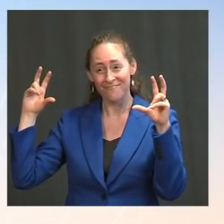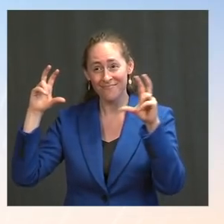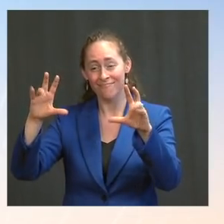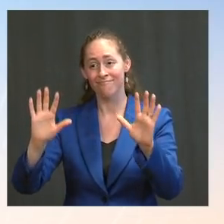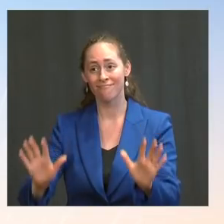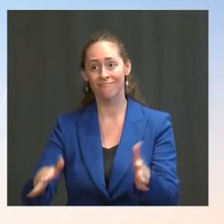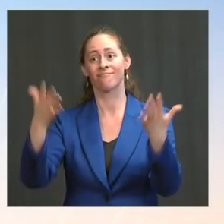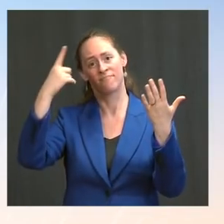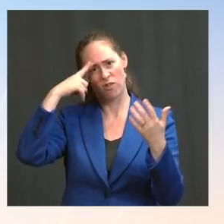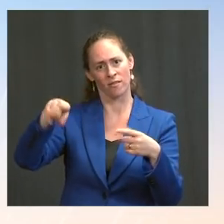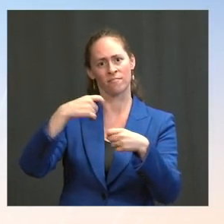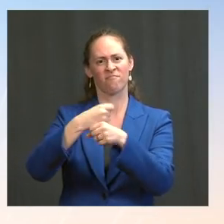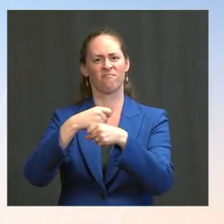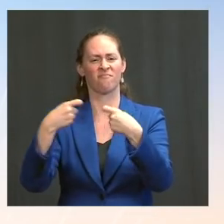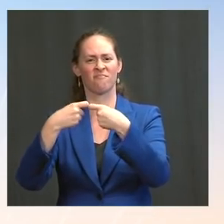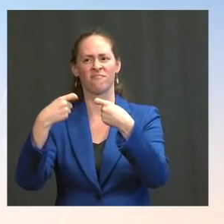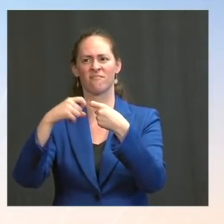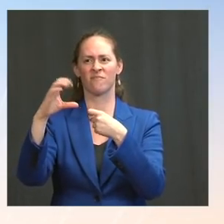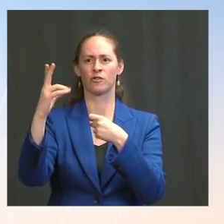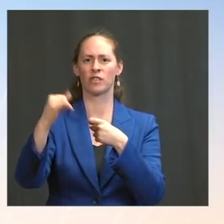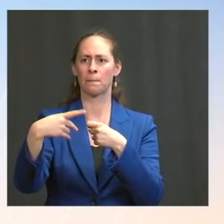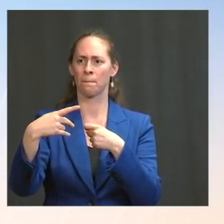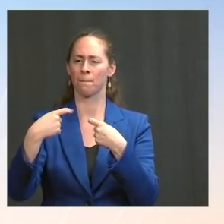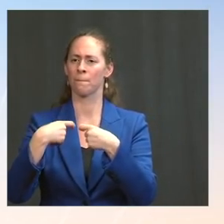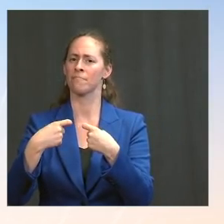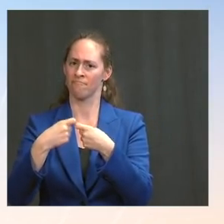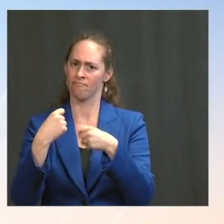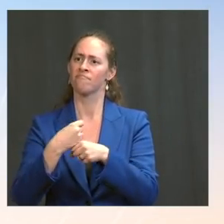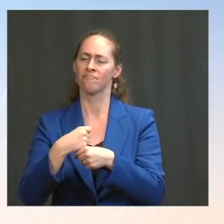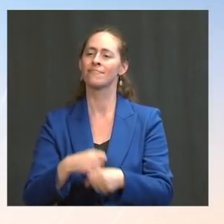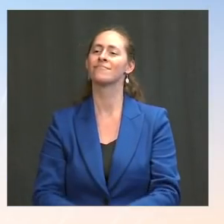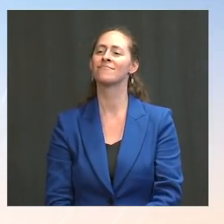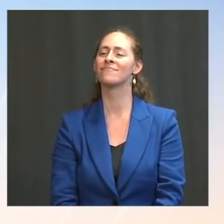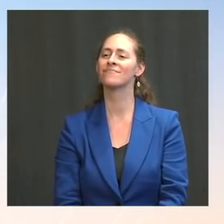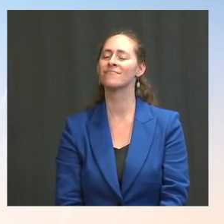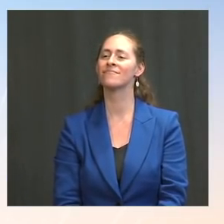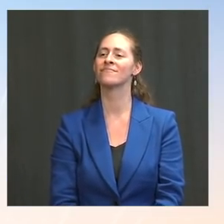And as for the Department of Transportation, under Secretary Buttigieg's leadership, the agency is helping address